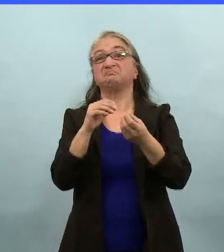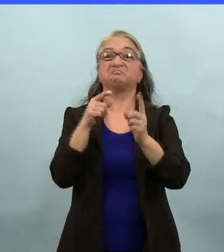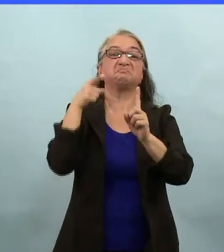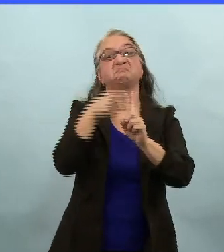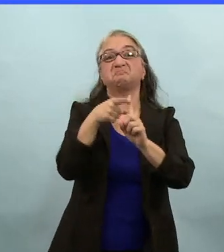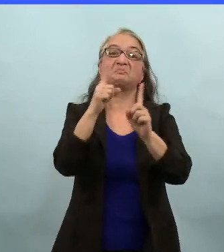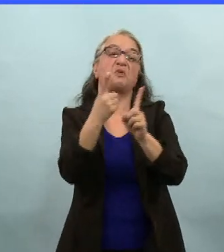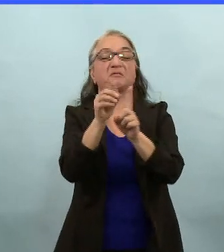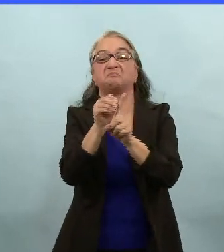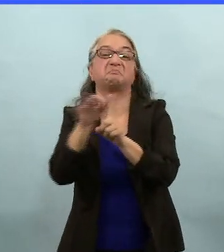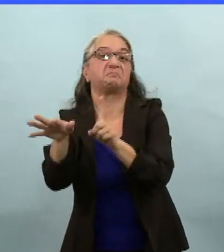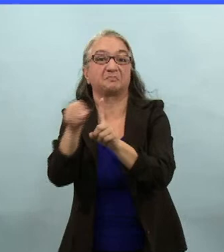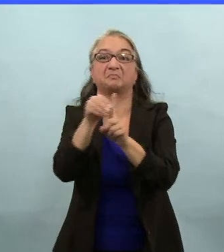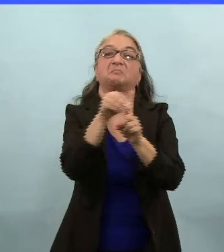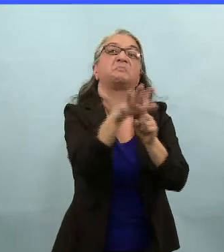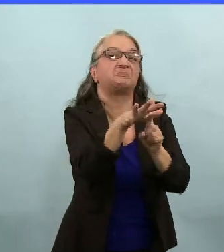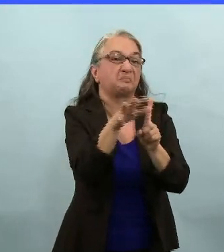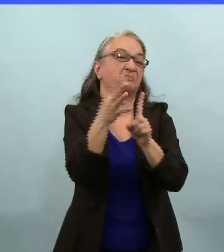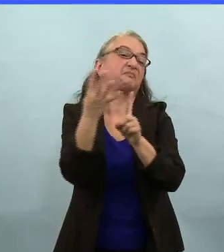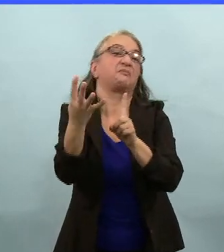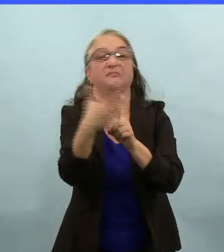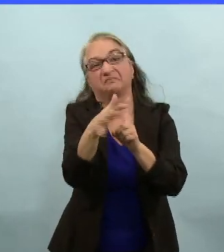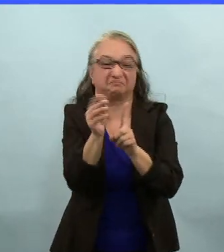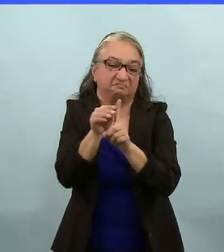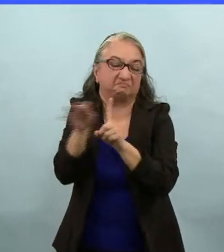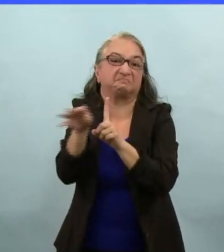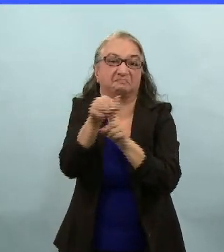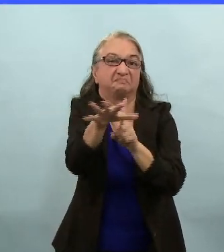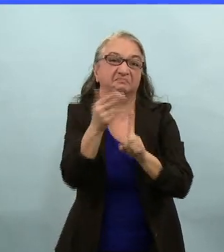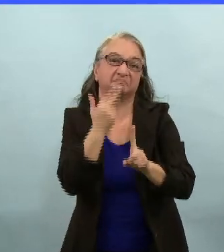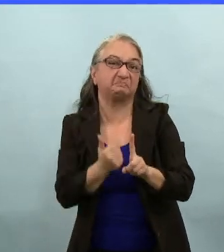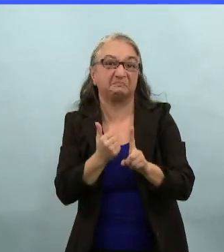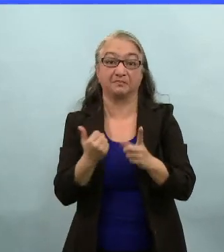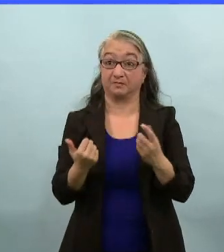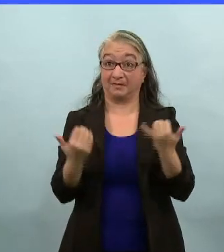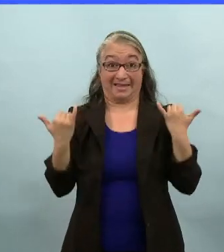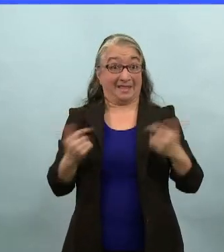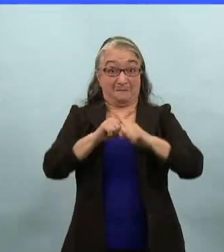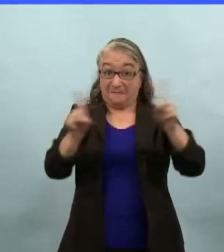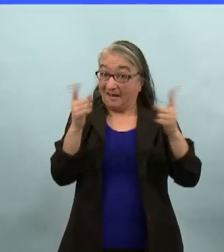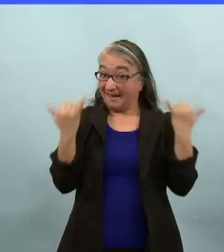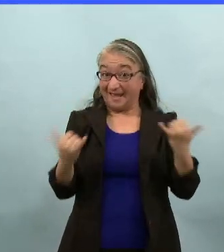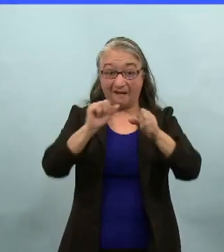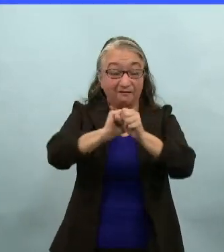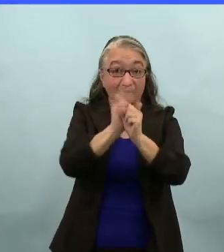three or four people infected with the deltin variant with omicron one person might infect 12